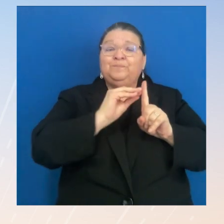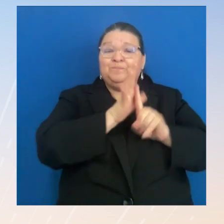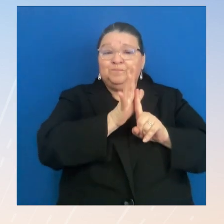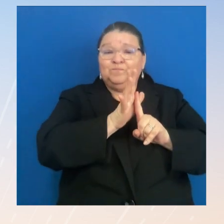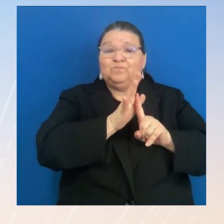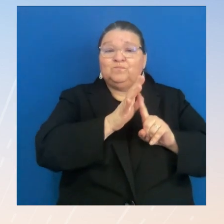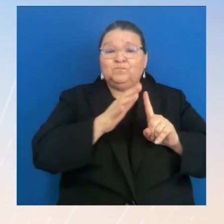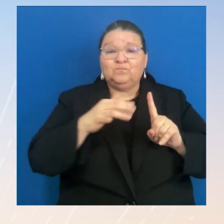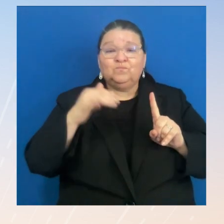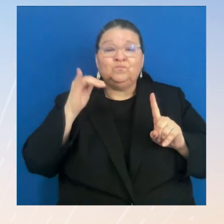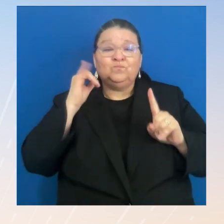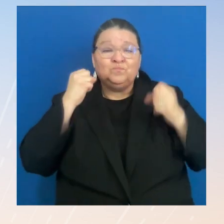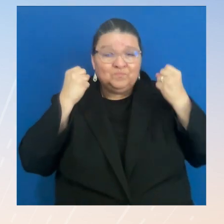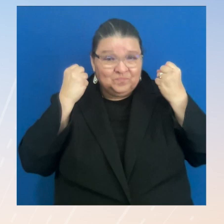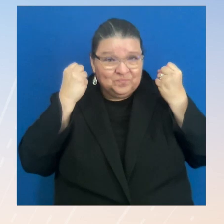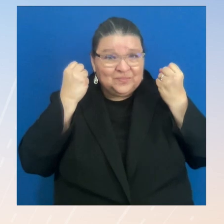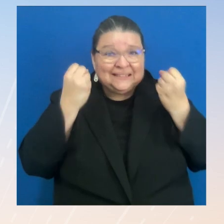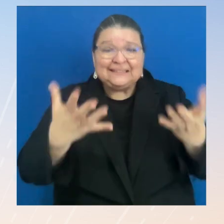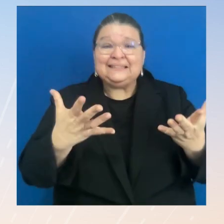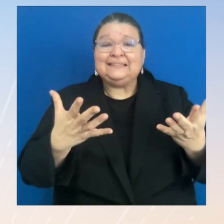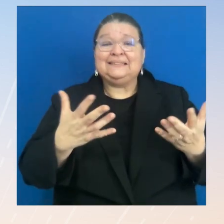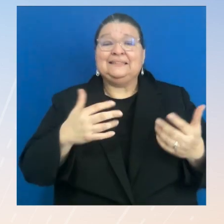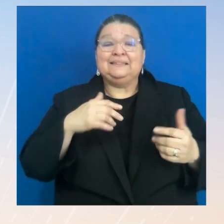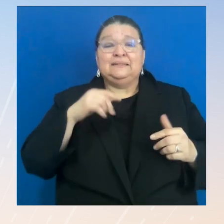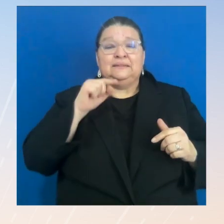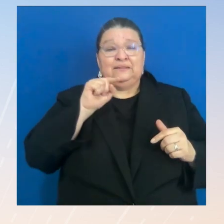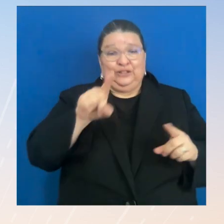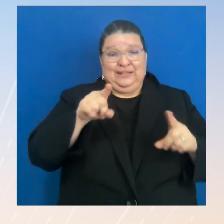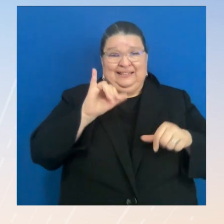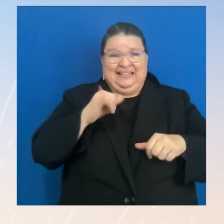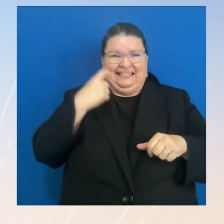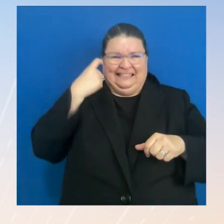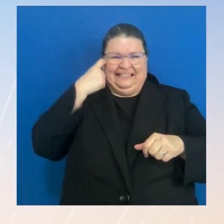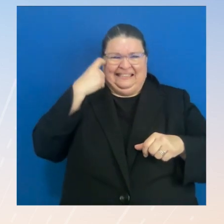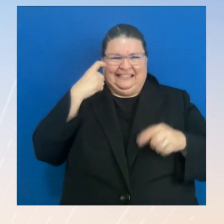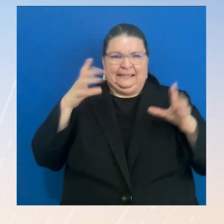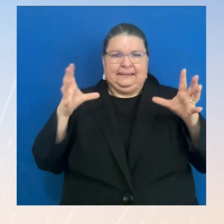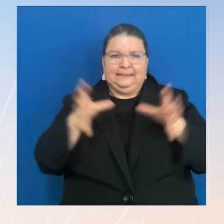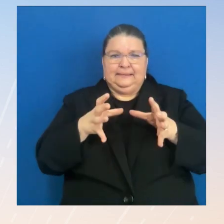where they saw the President -- not many masks worn. Has the President been tested for COVID since?